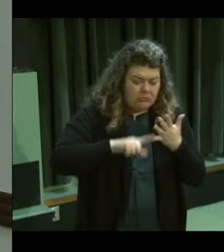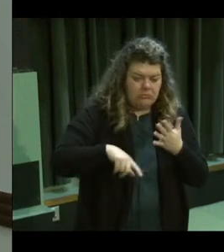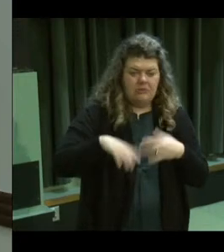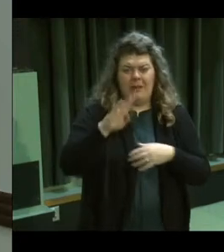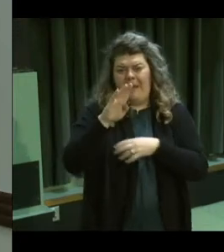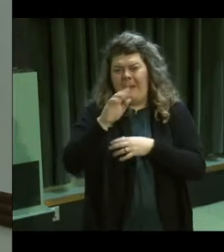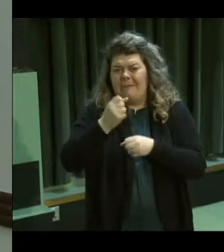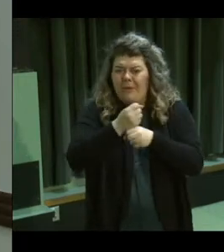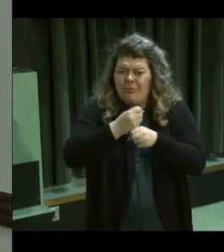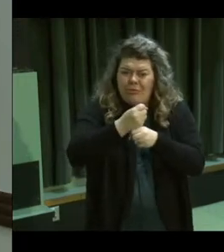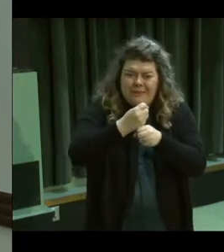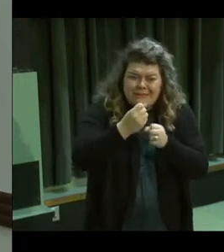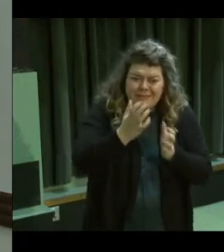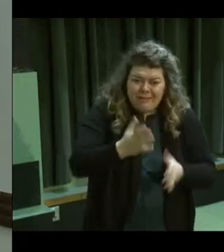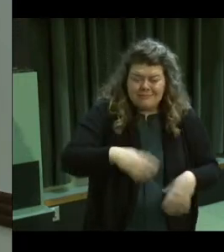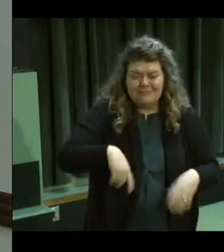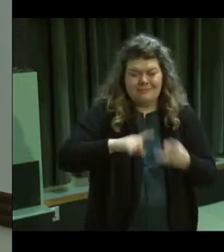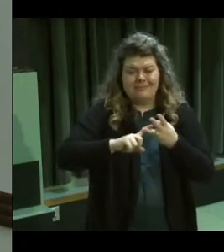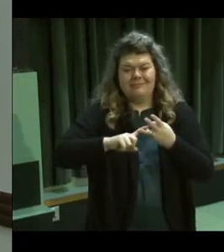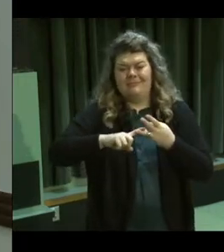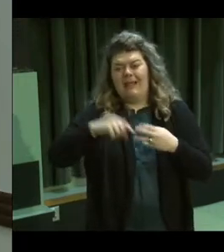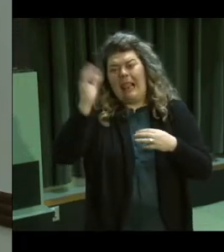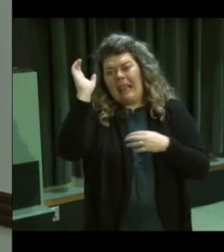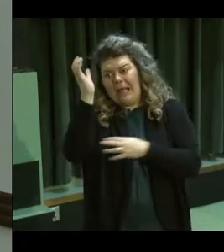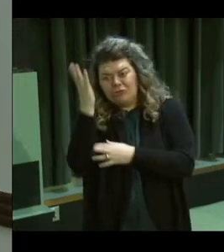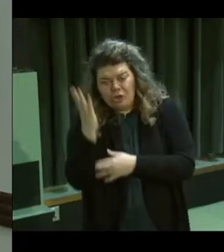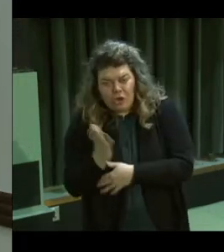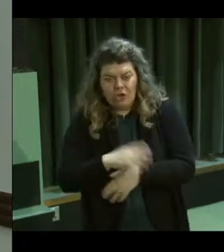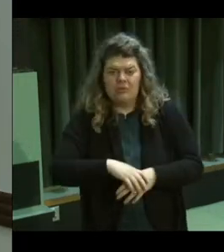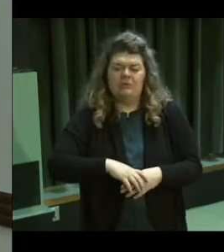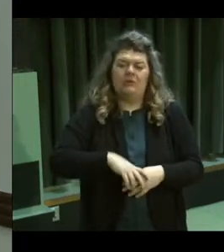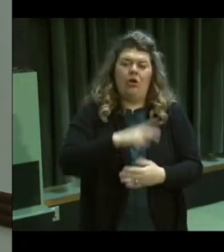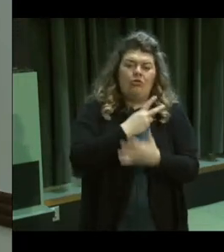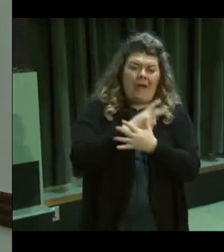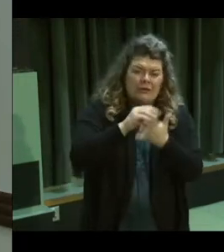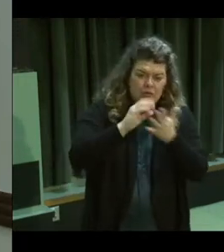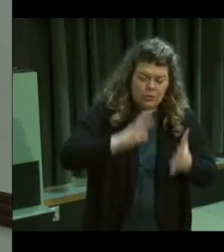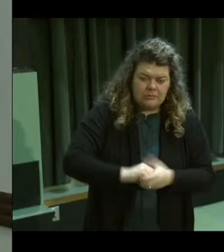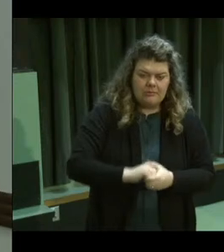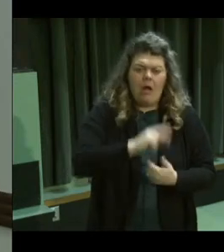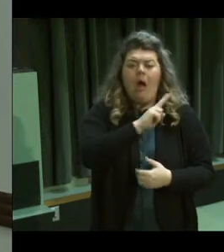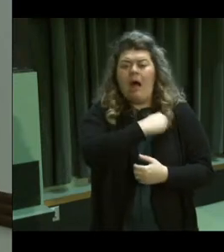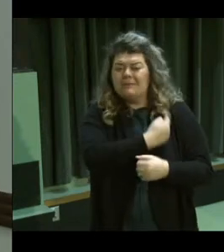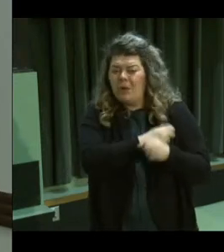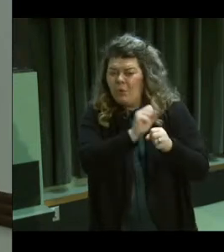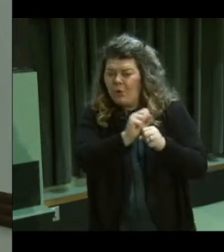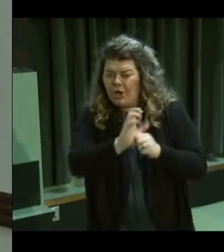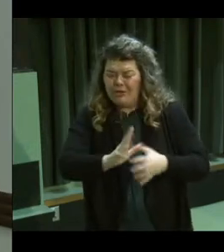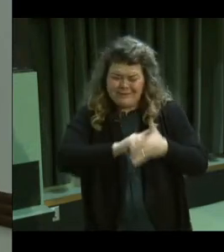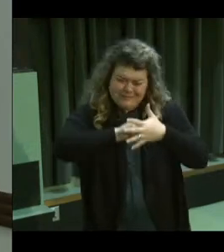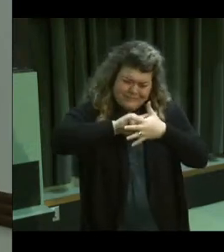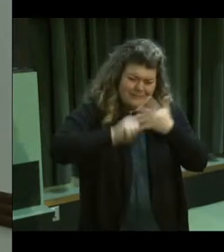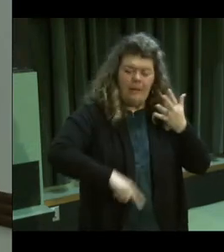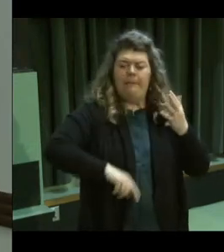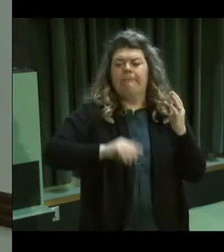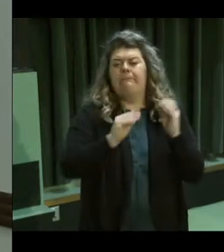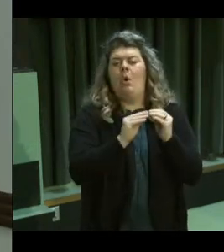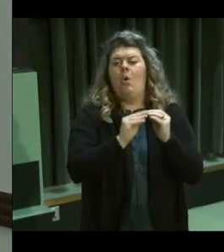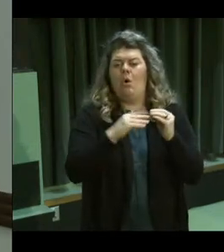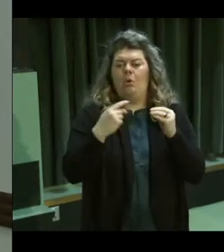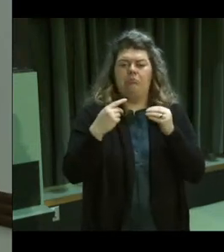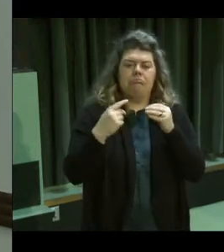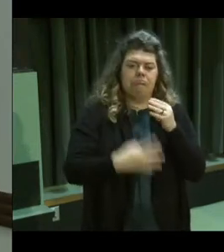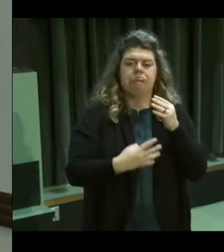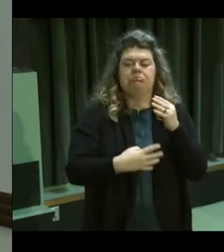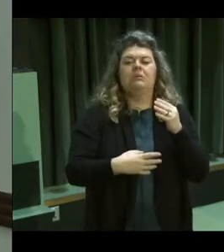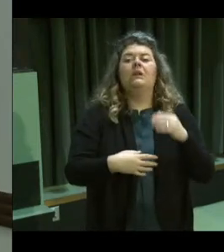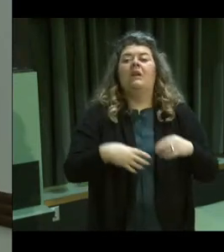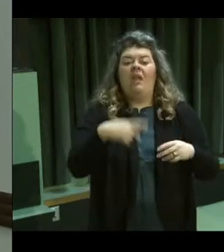baristas, lecturers, graduate